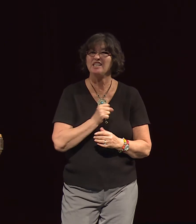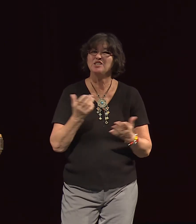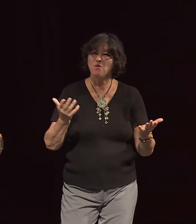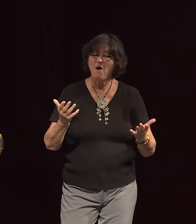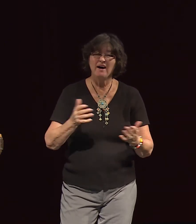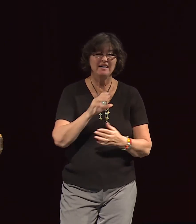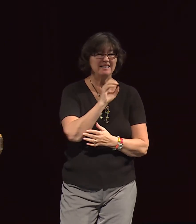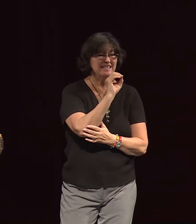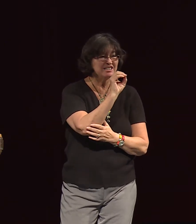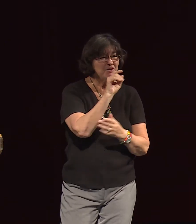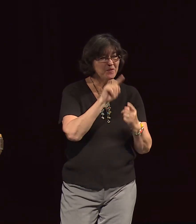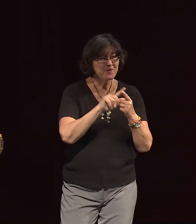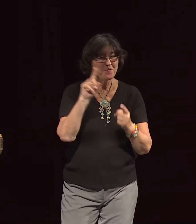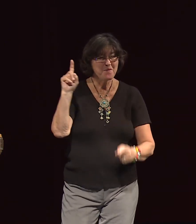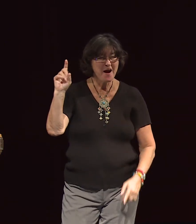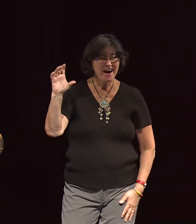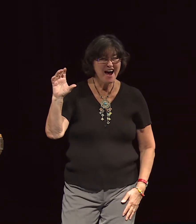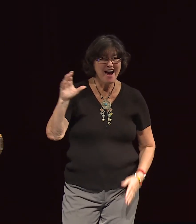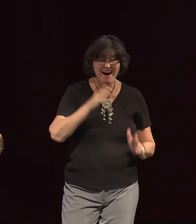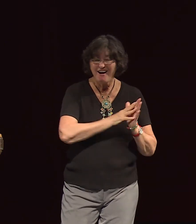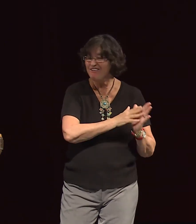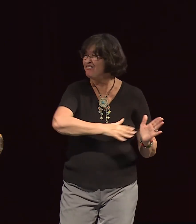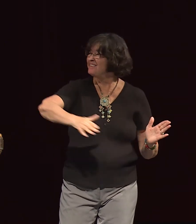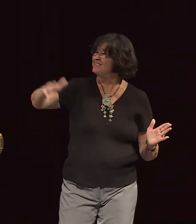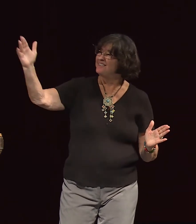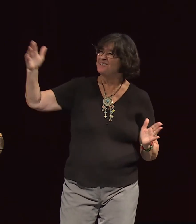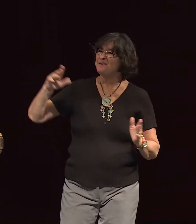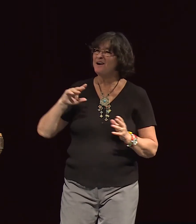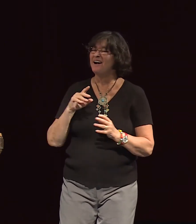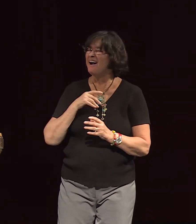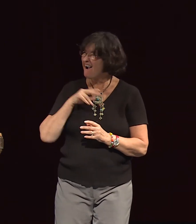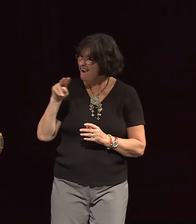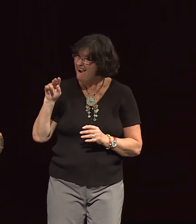Um, this is for ages zero to one-hundred.